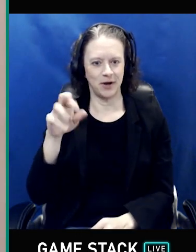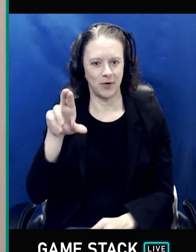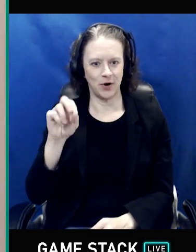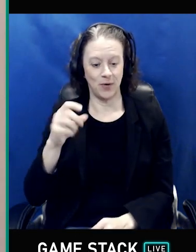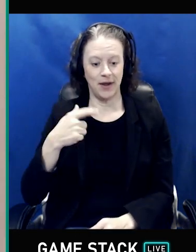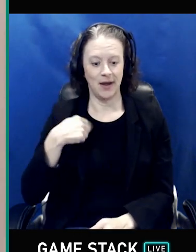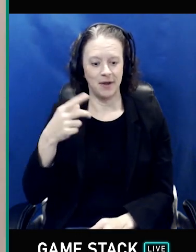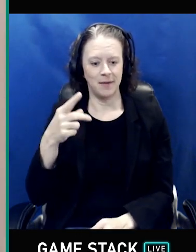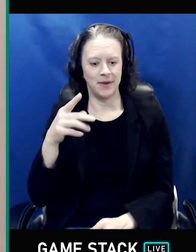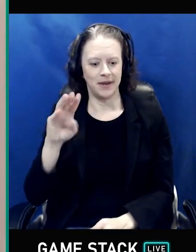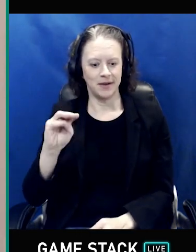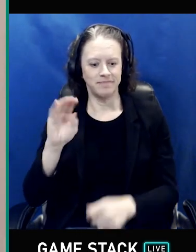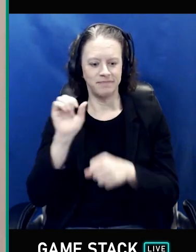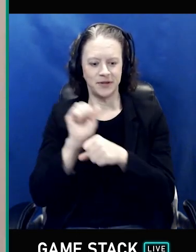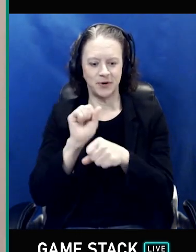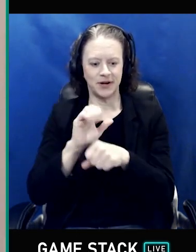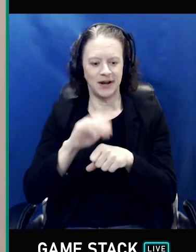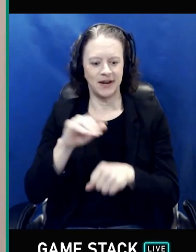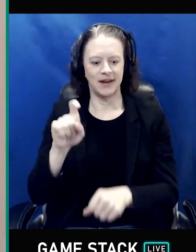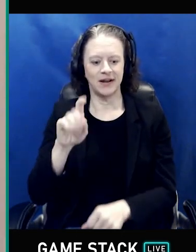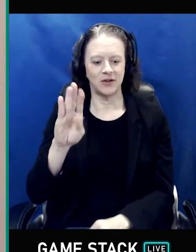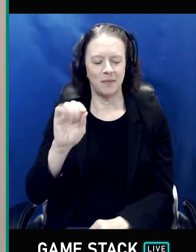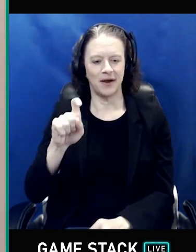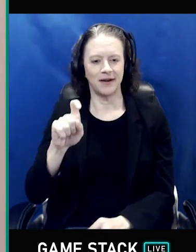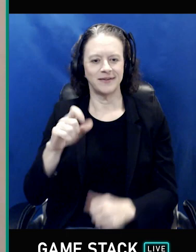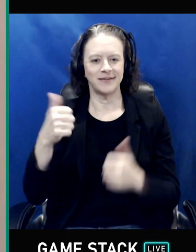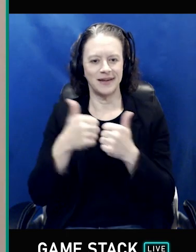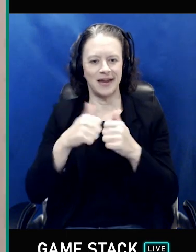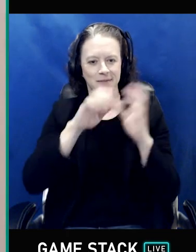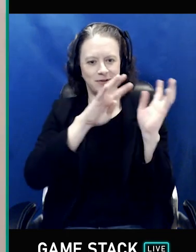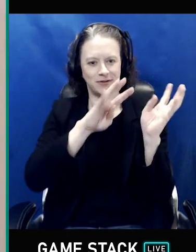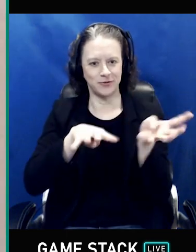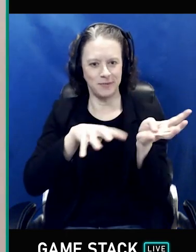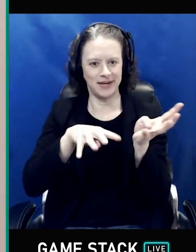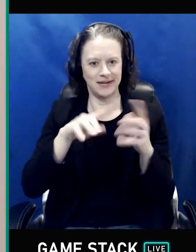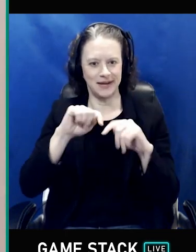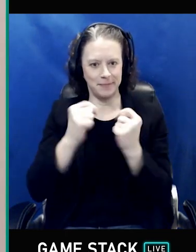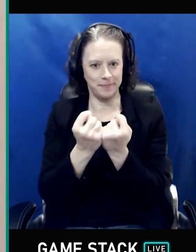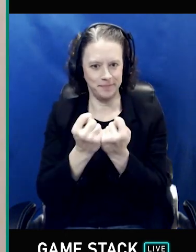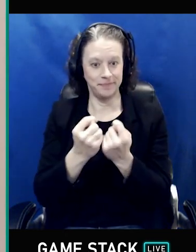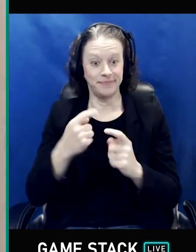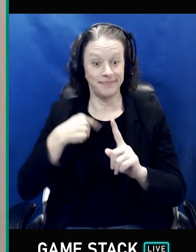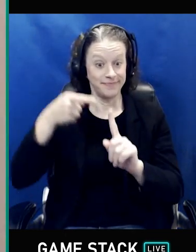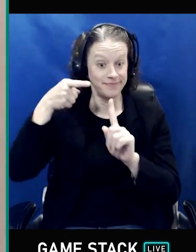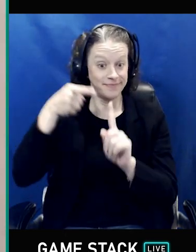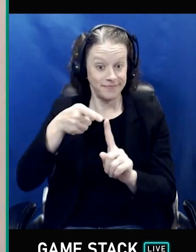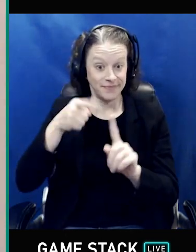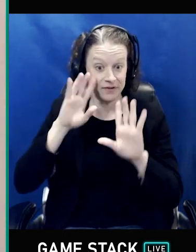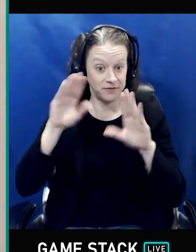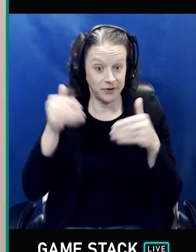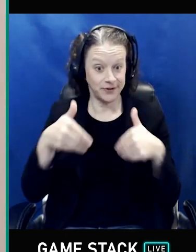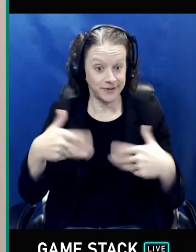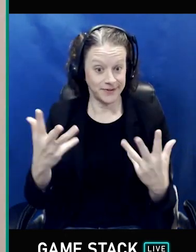Manager working on the Xbox Game Streaming Team, specifically focused on creating great customer experiences